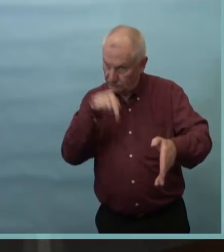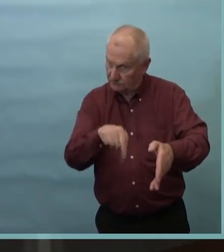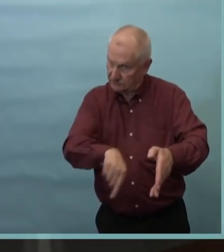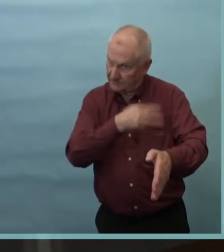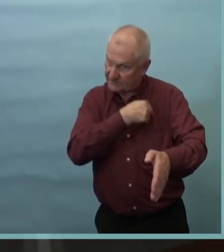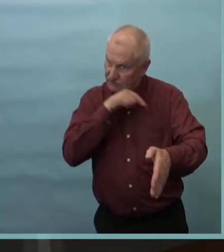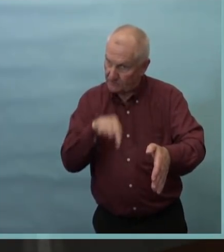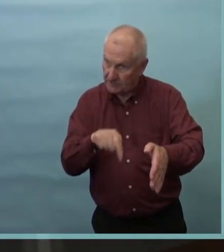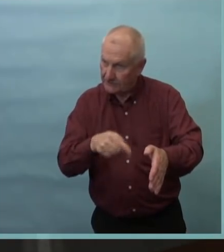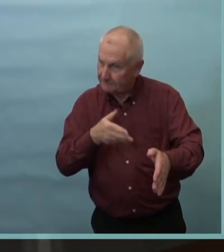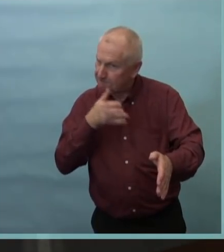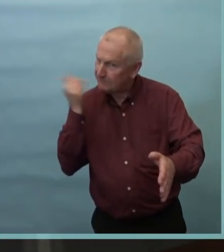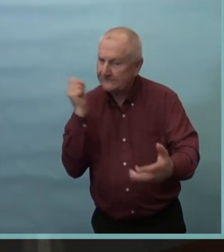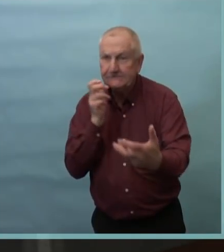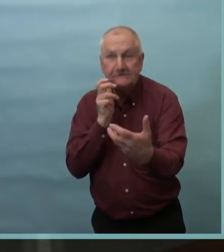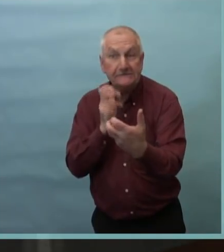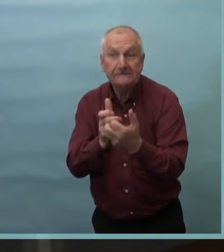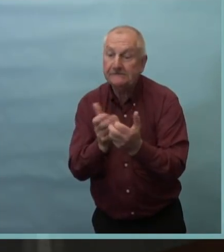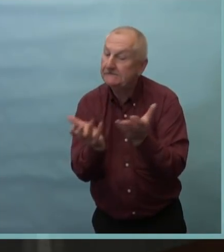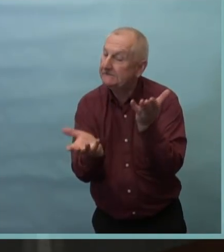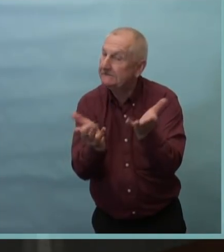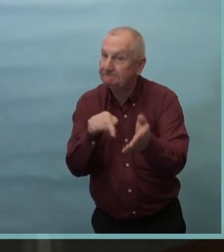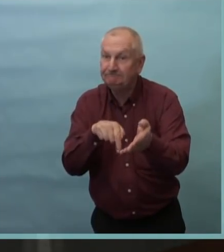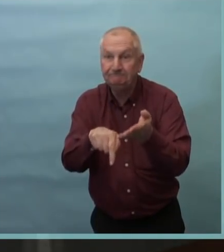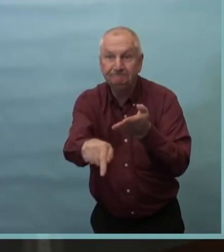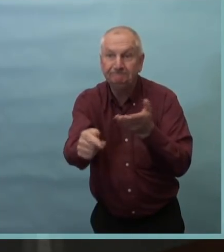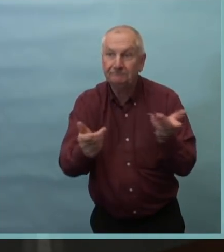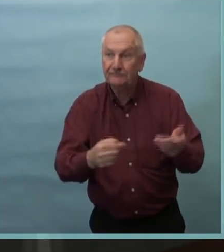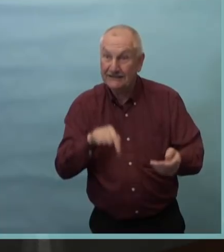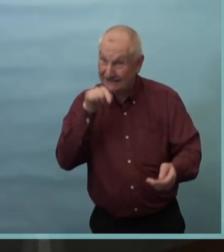week and it's going to have some similarities to other plans it's going